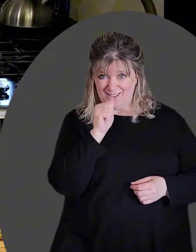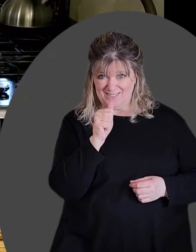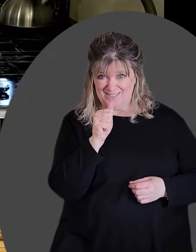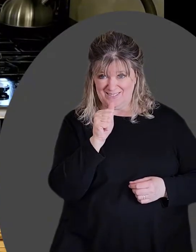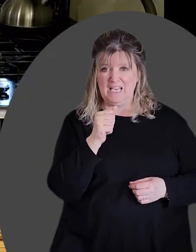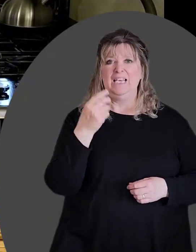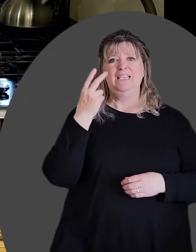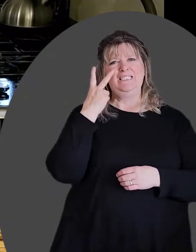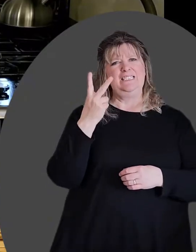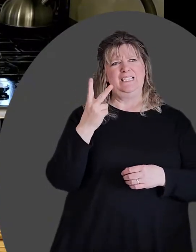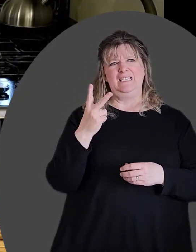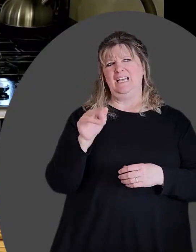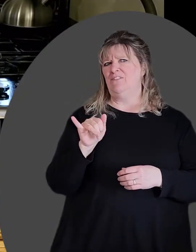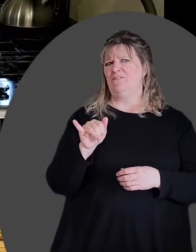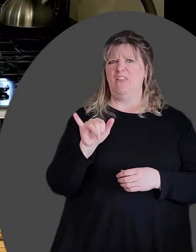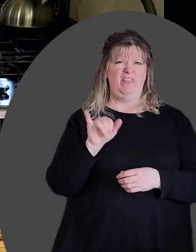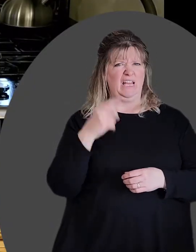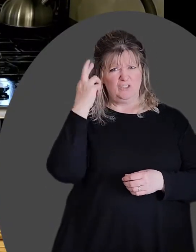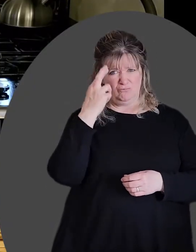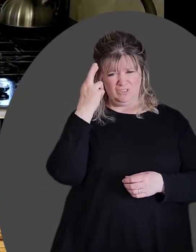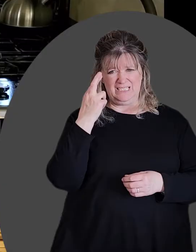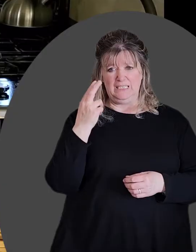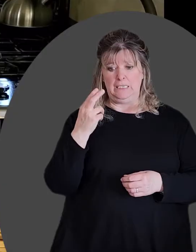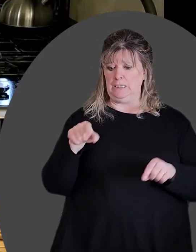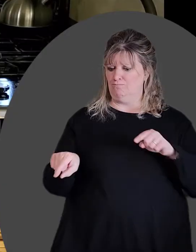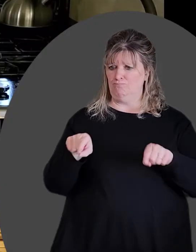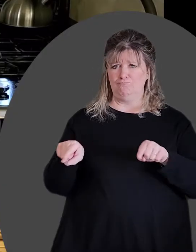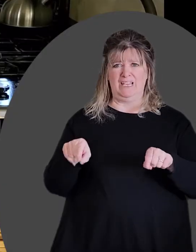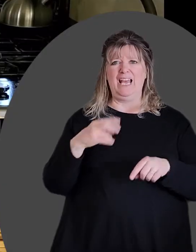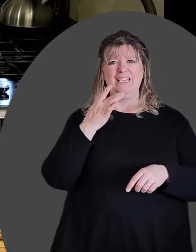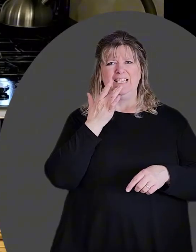that is why these taste a little bit different